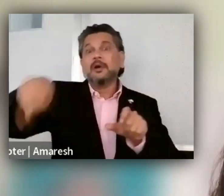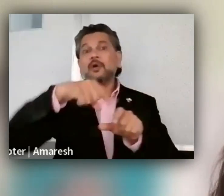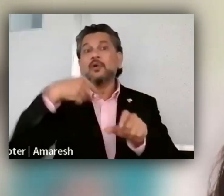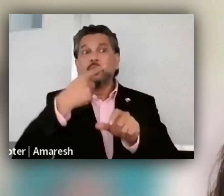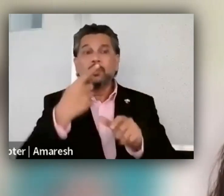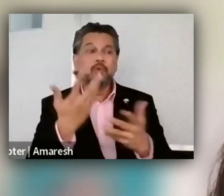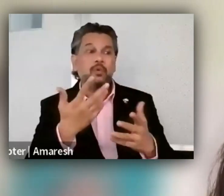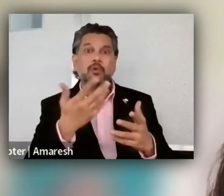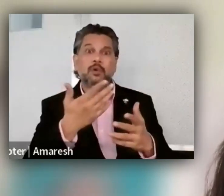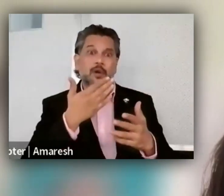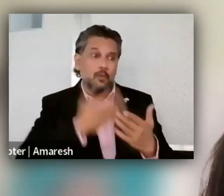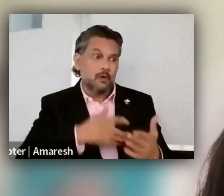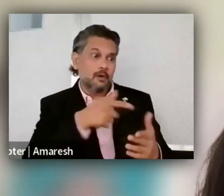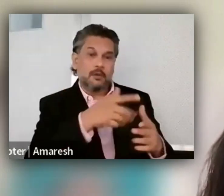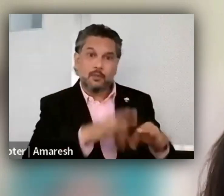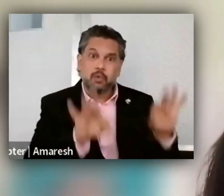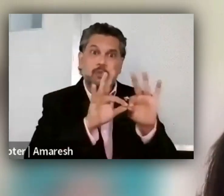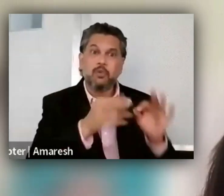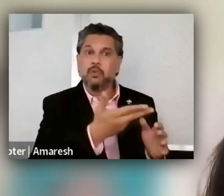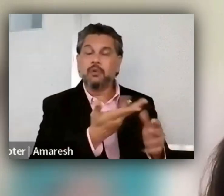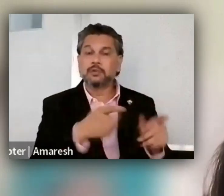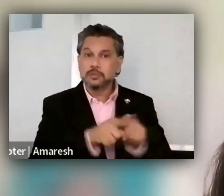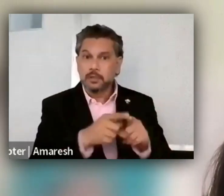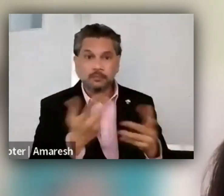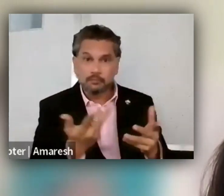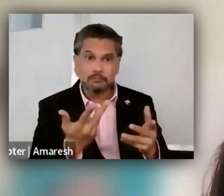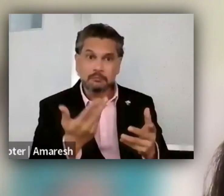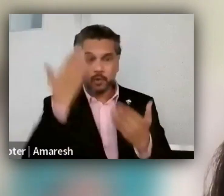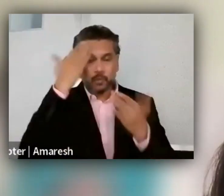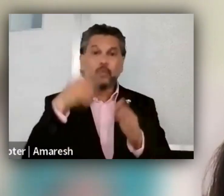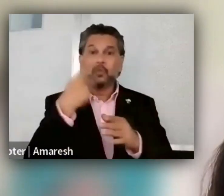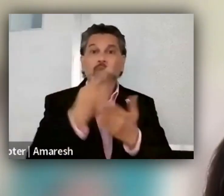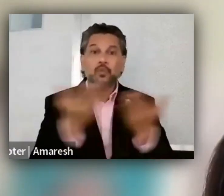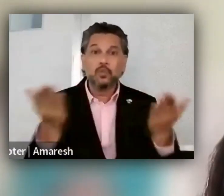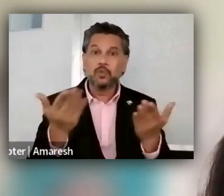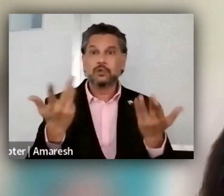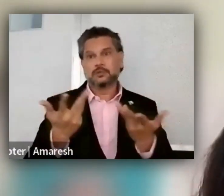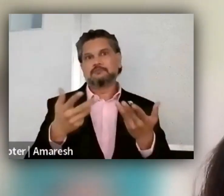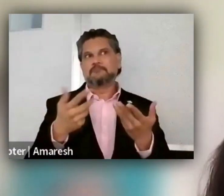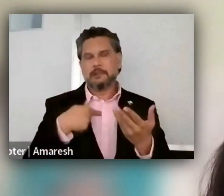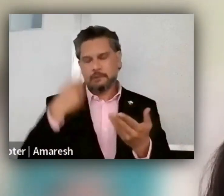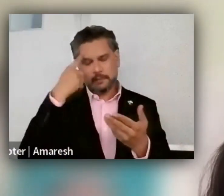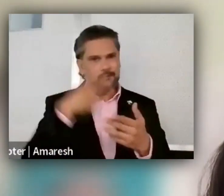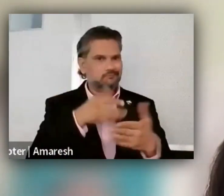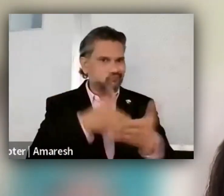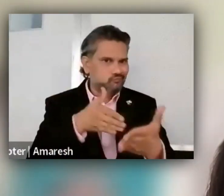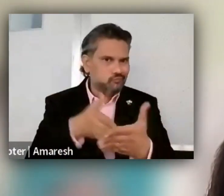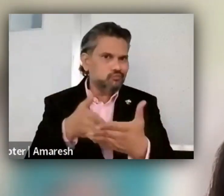I don't think people, if there was like a stumbling block right away, people would just move